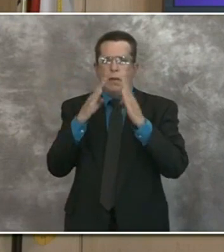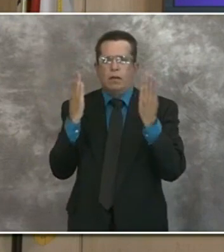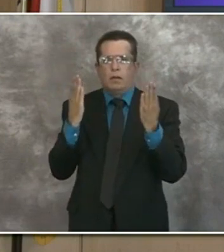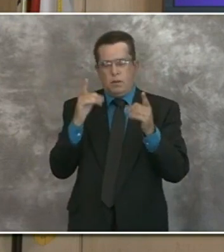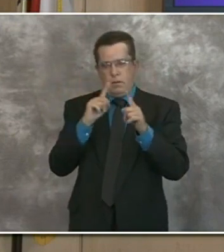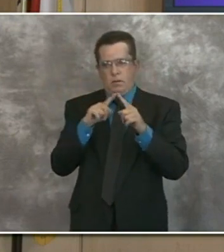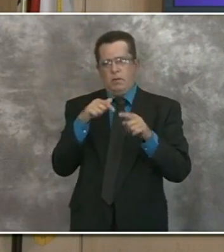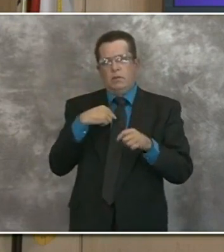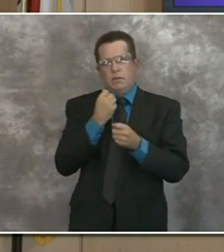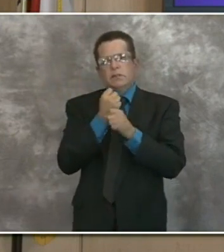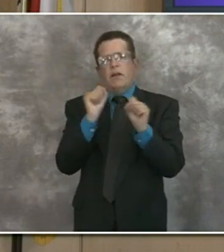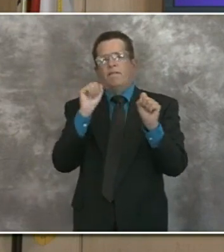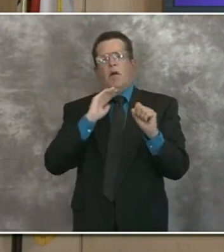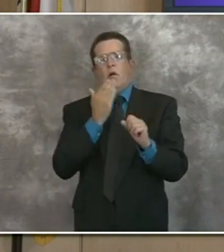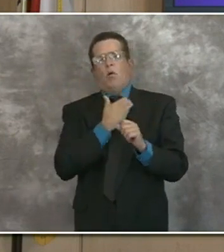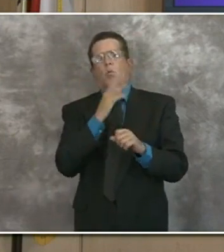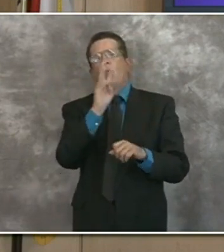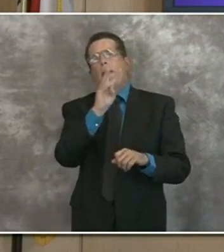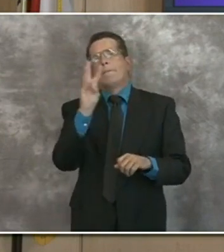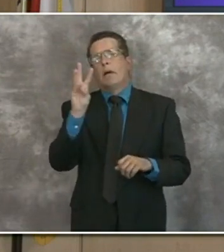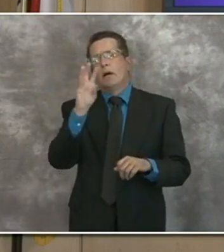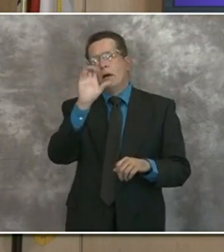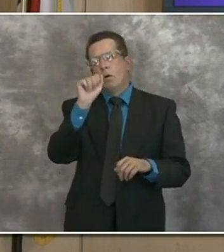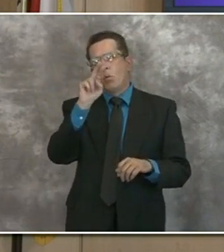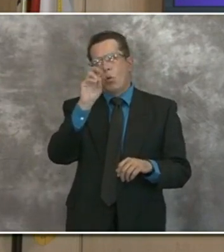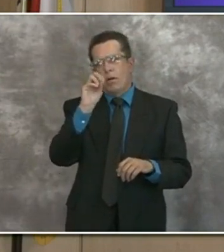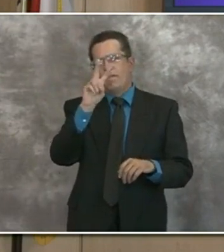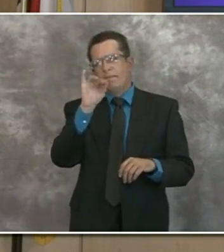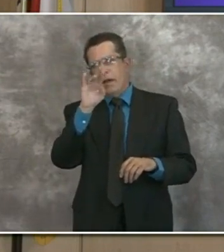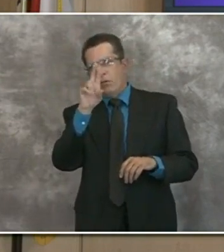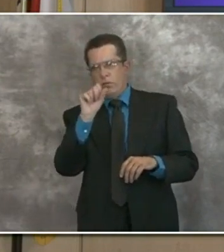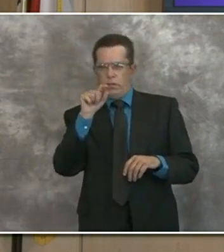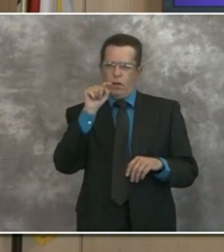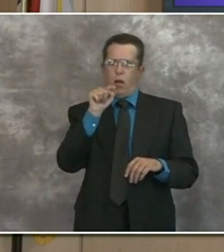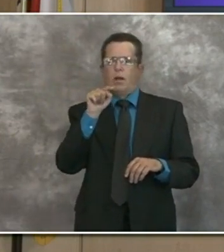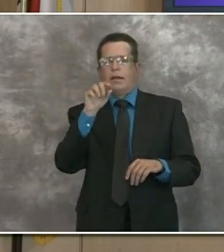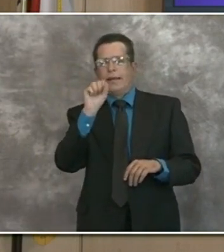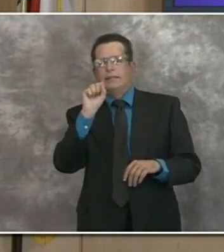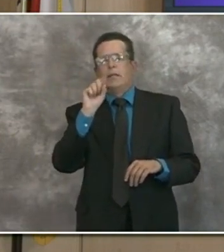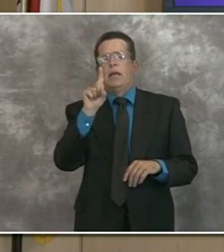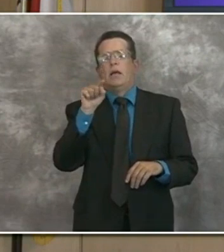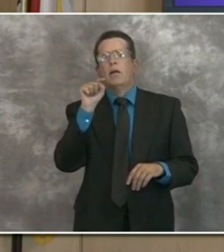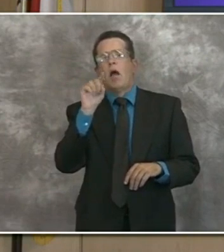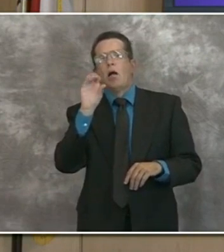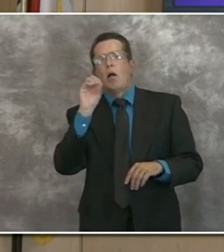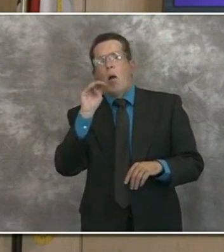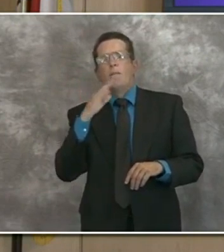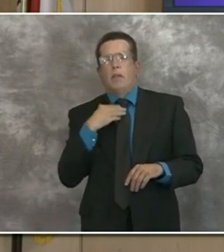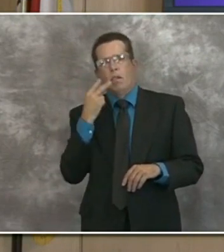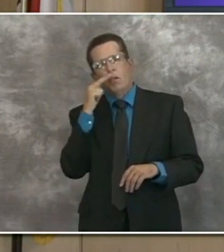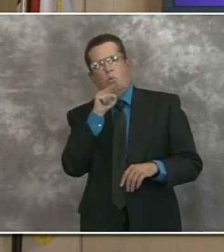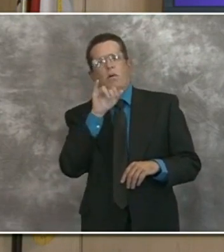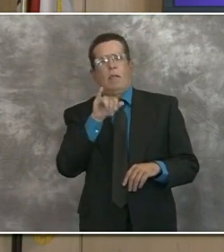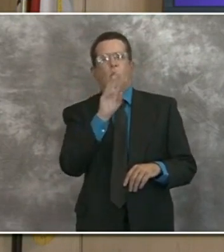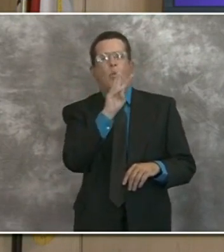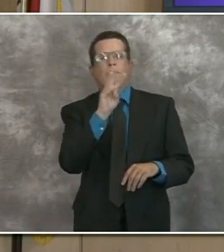FAST TO CHECK WITH HIS REOPEN. WHAT HASN'T. SO WHAT IS SOON TO COME VISIT THE SAFE